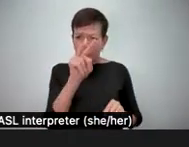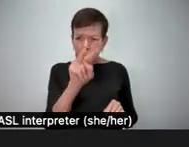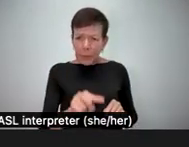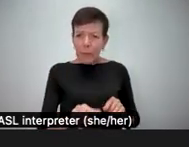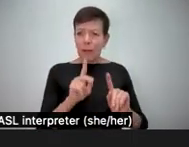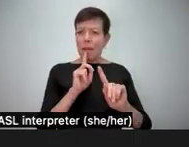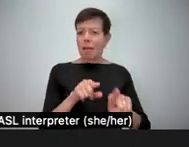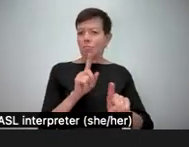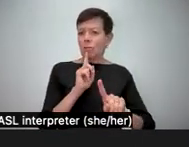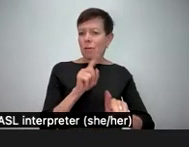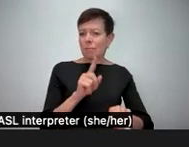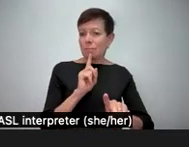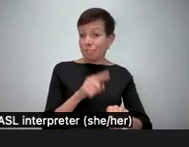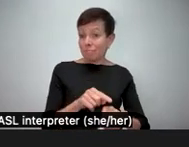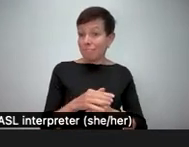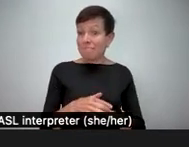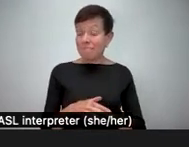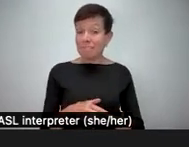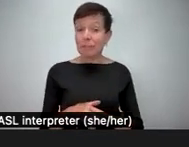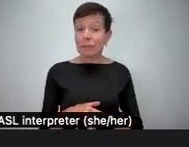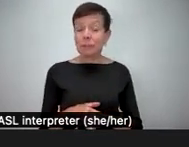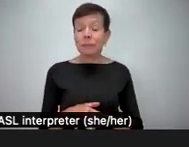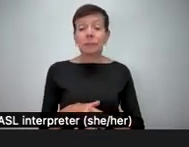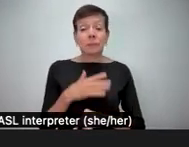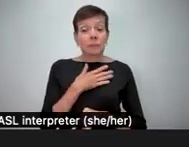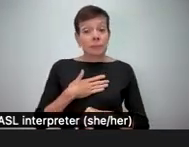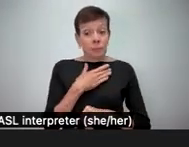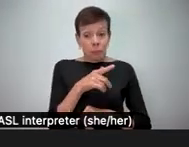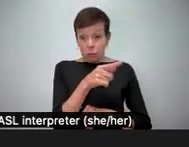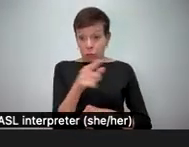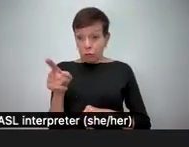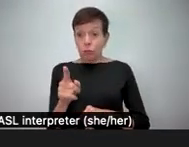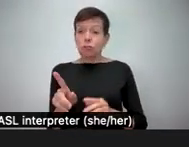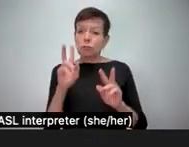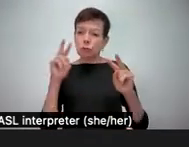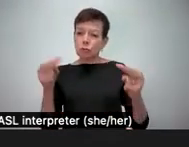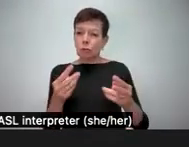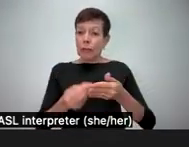And again take a look at those budget templates and examples. It's good practice to think about